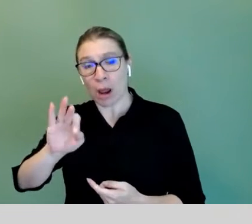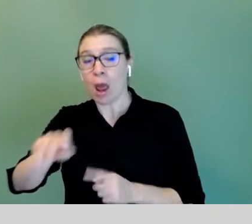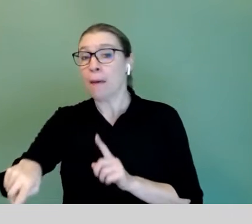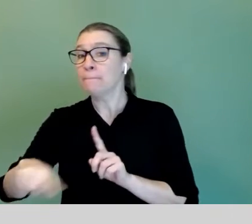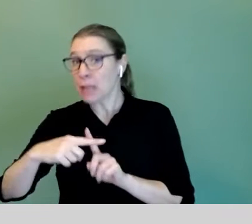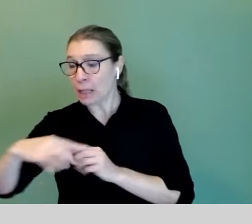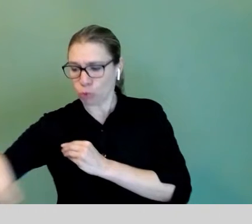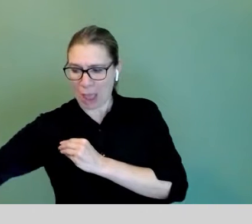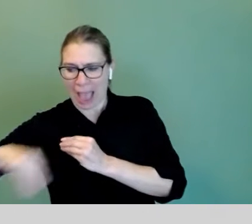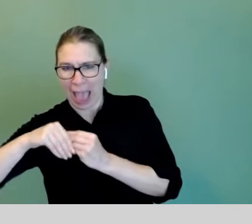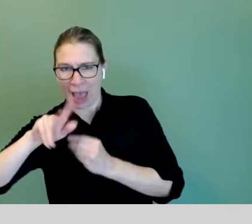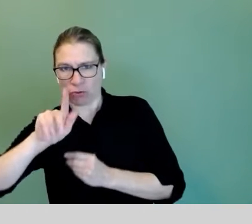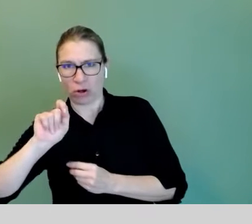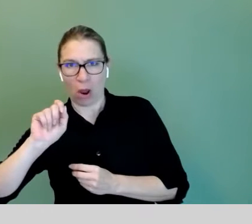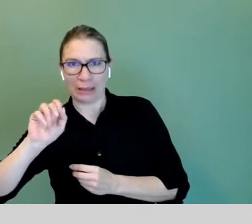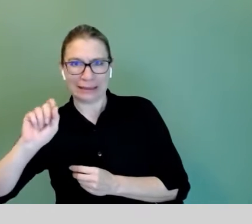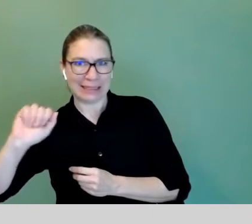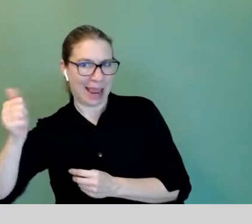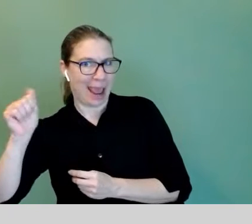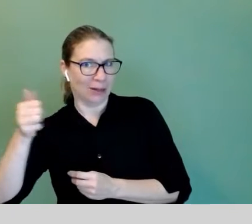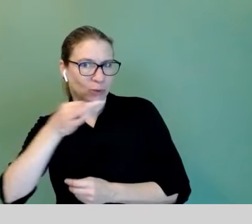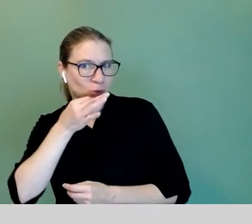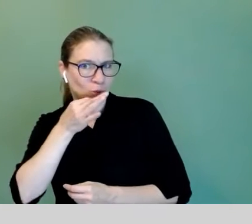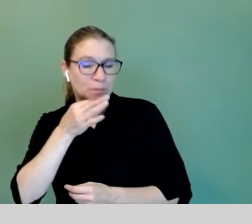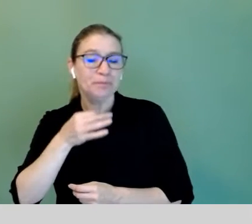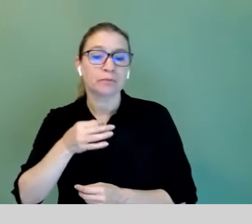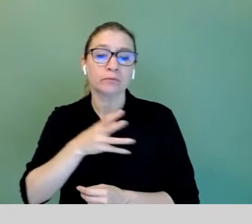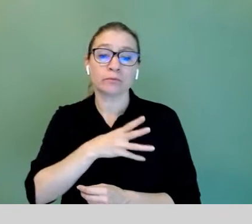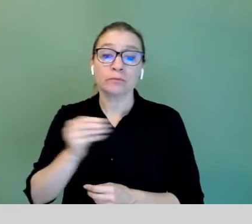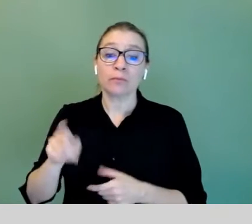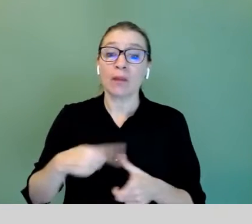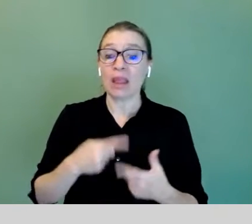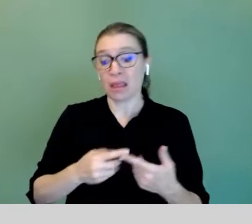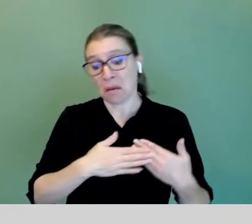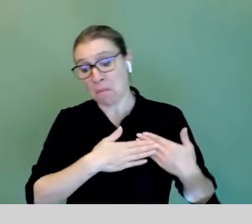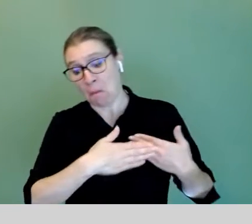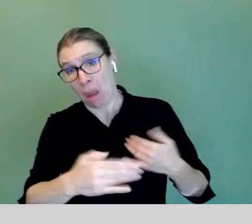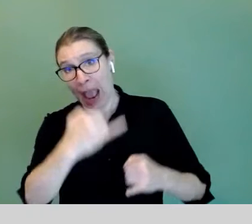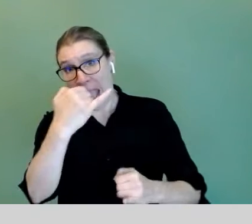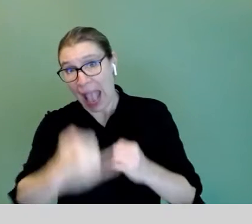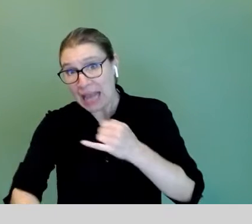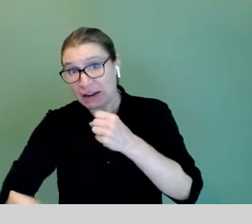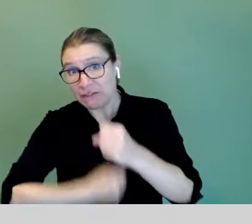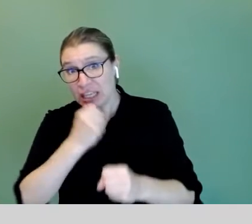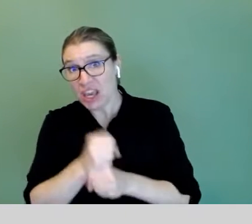and at 3.10 when it is out, and then at the end of year,